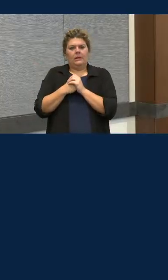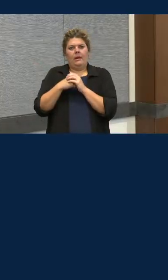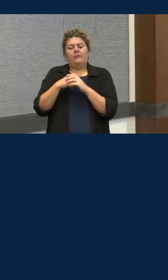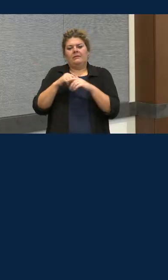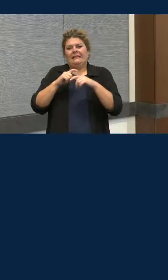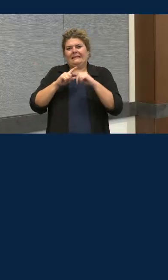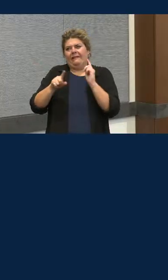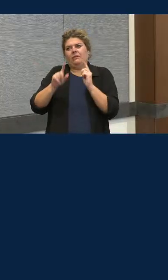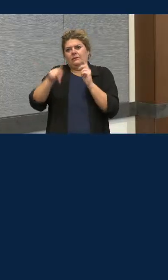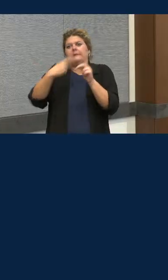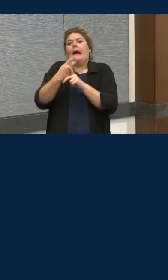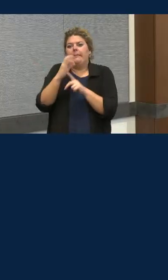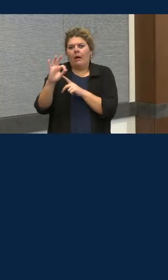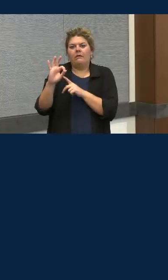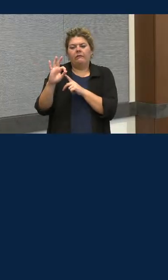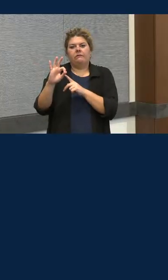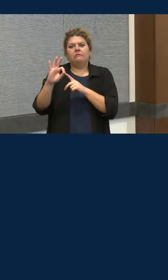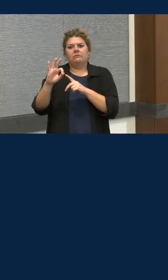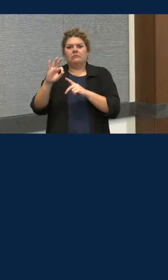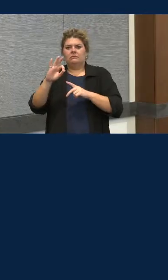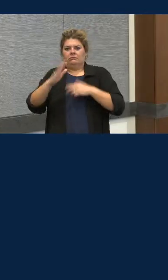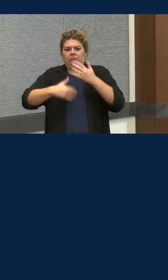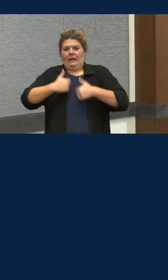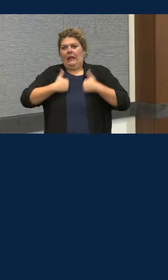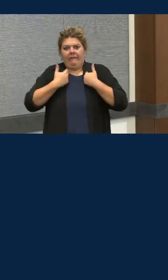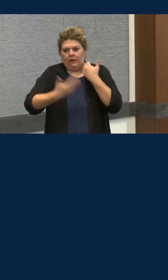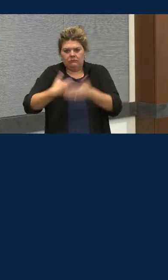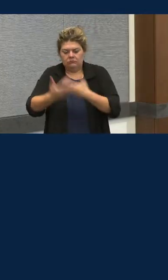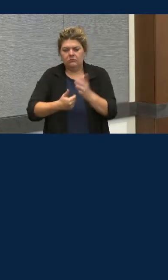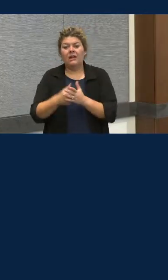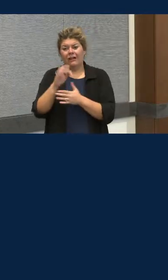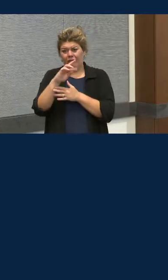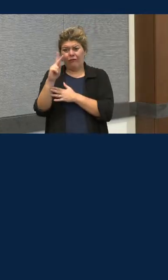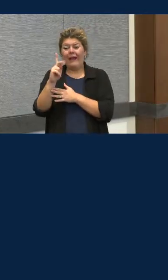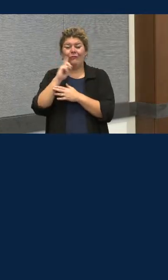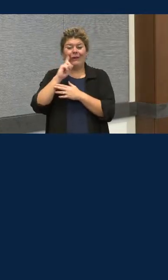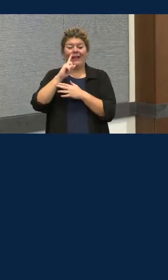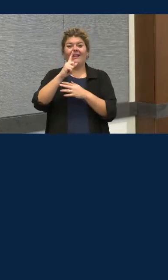of existence. It certainly